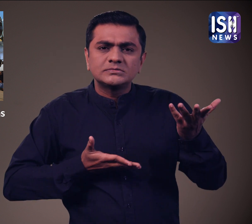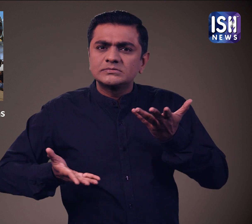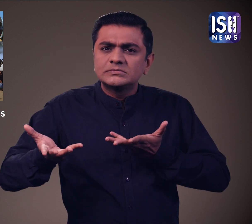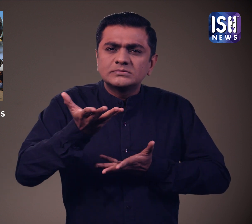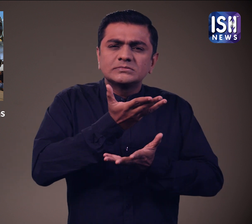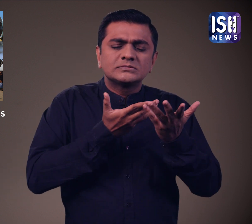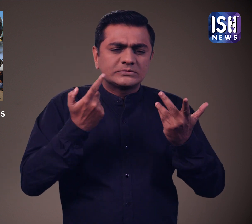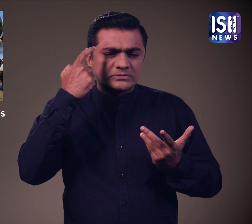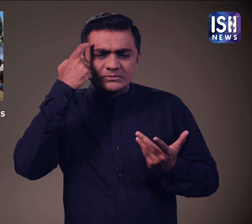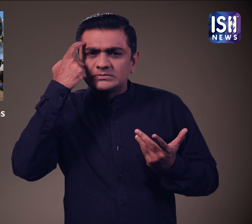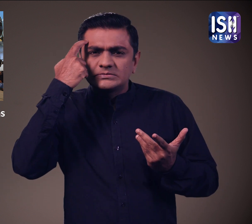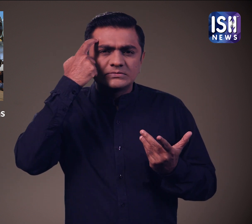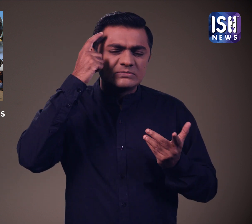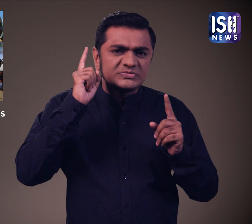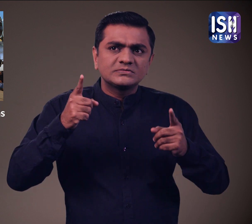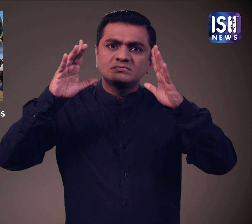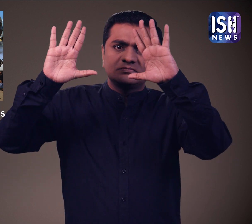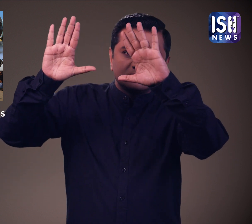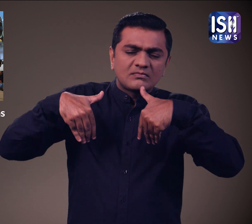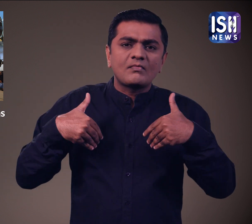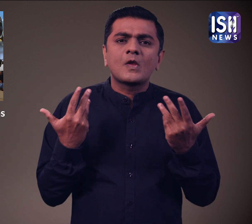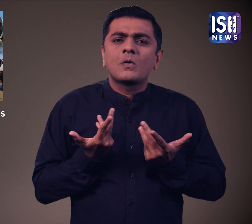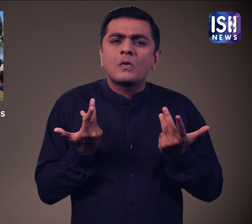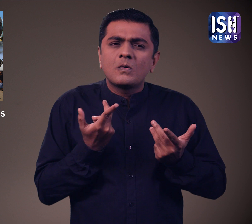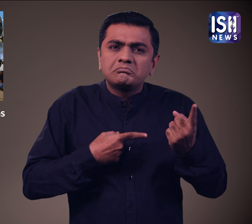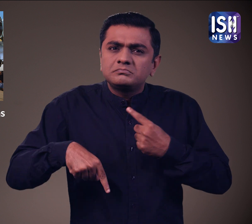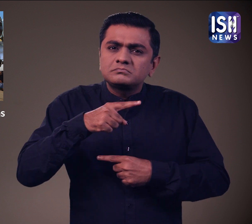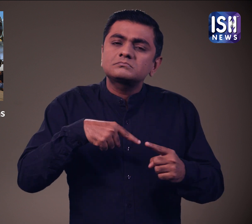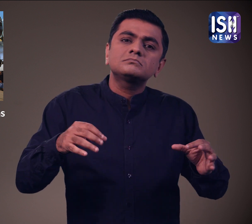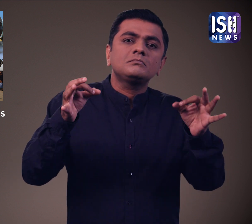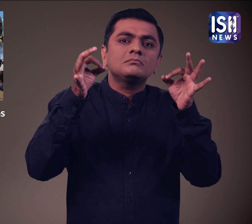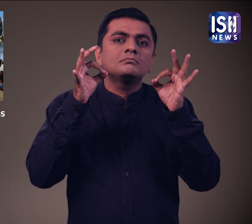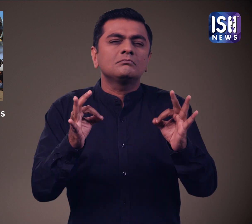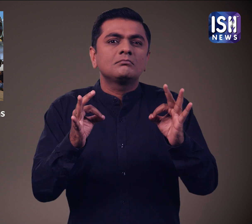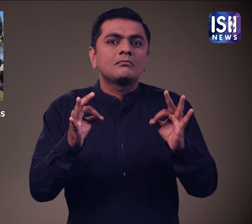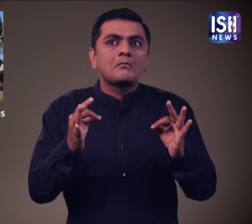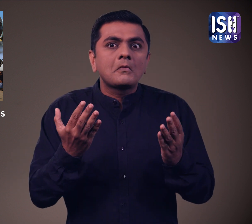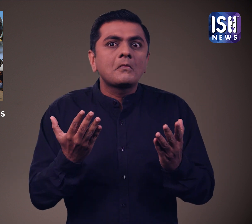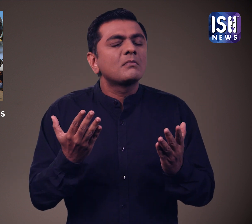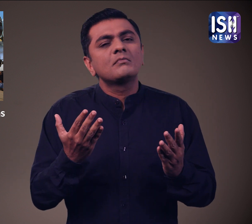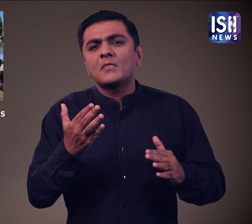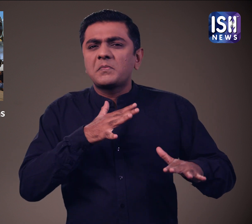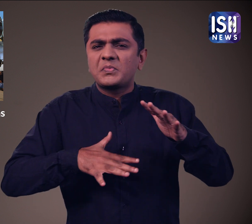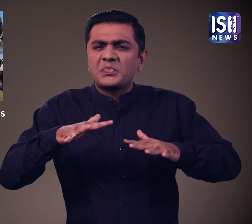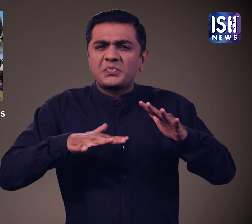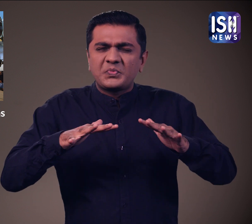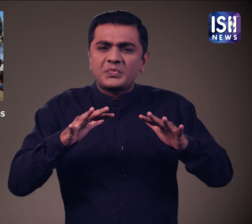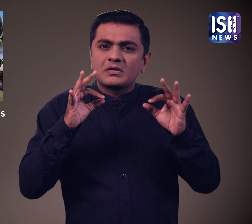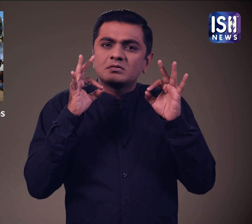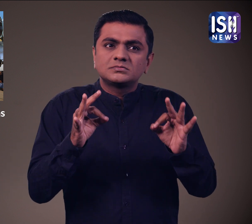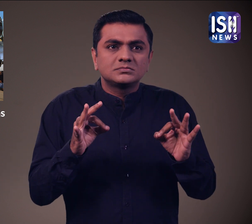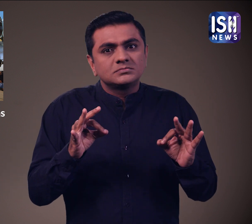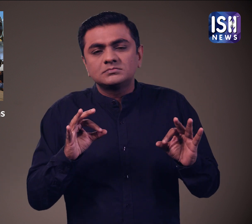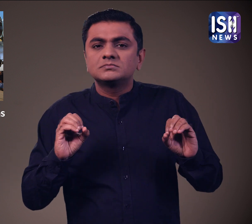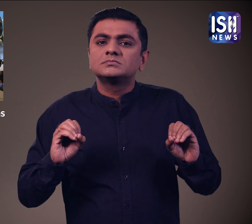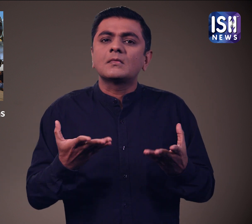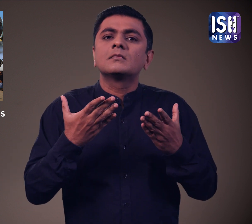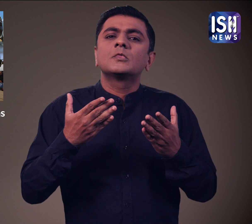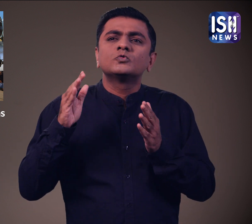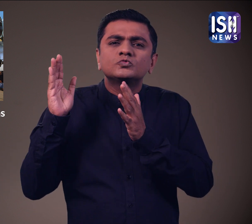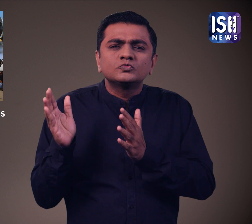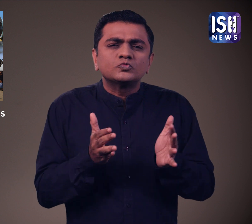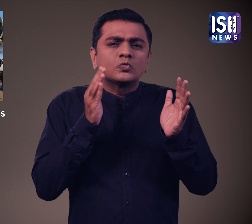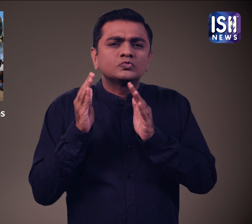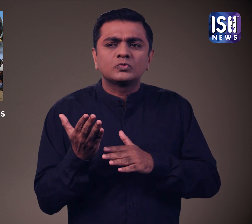The Indian government planned to evacuate the Indian nationals and launched a rescue operation to bring back the people in batches.